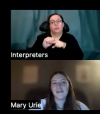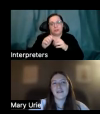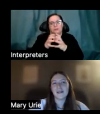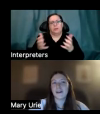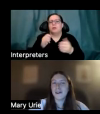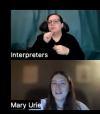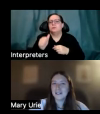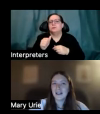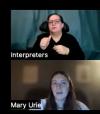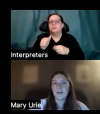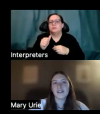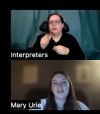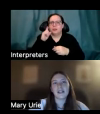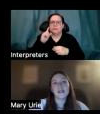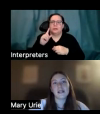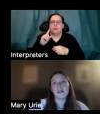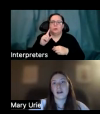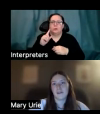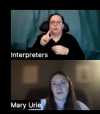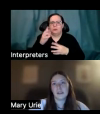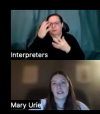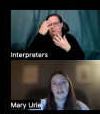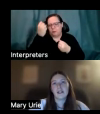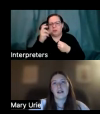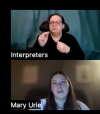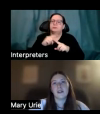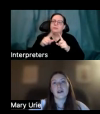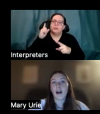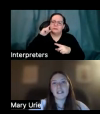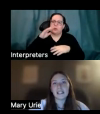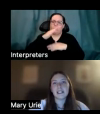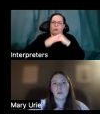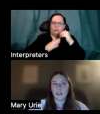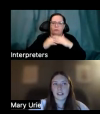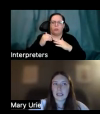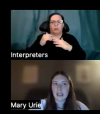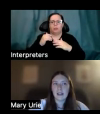that you sound rehearsed. But just so that you sound comfortable. So that you're confident in what you're saying.